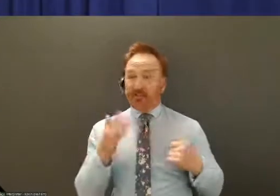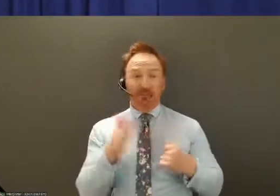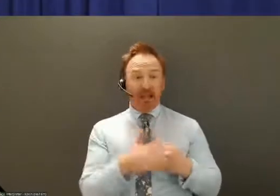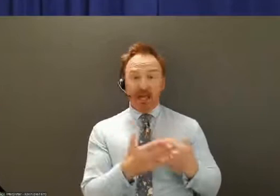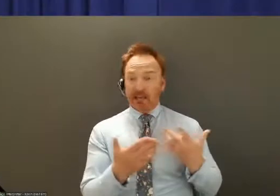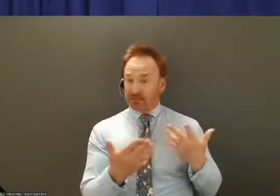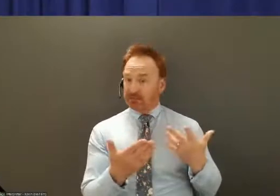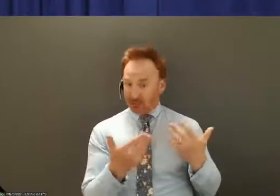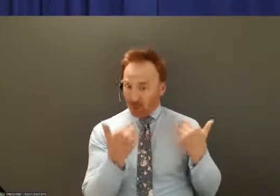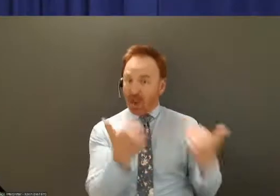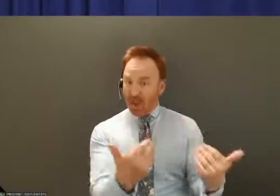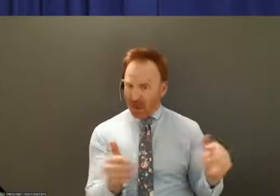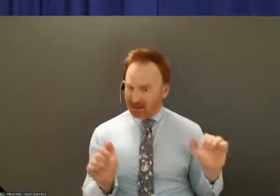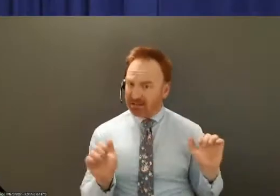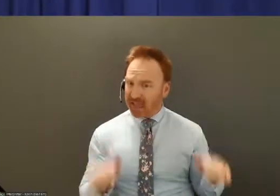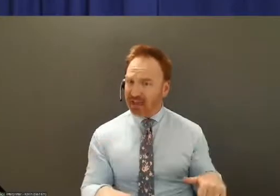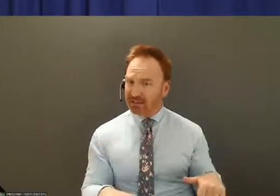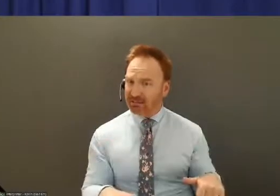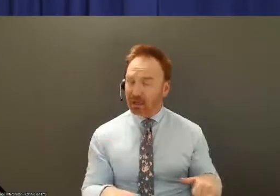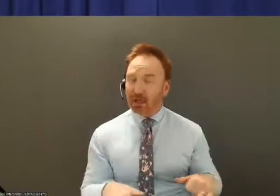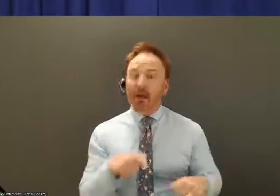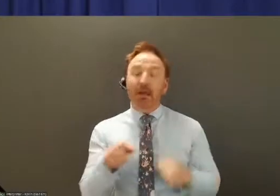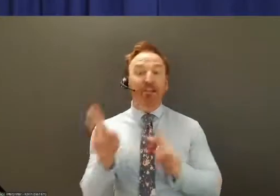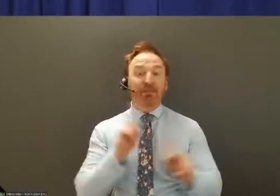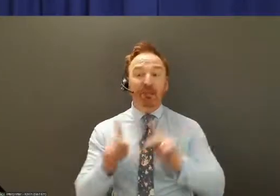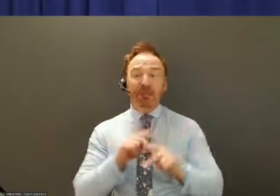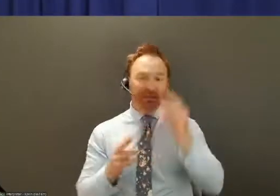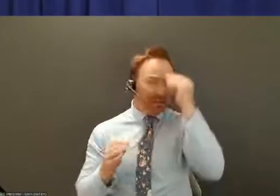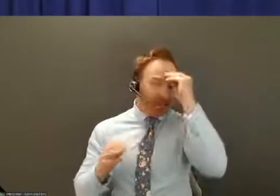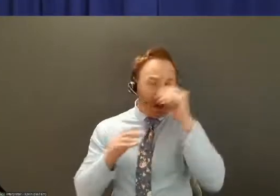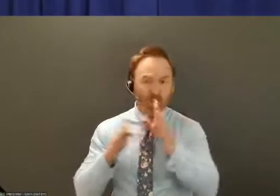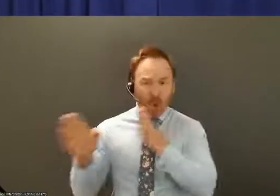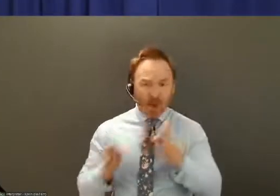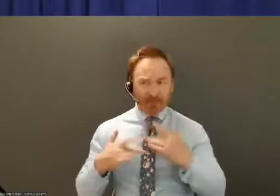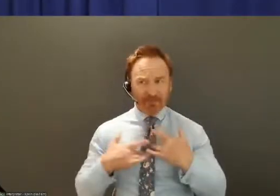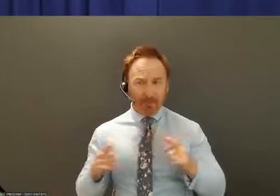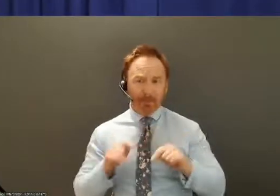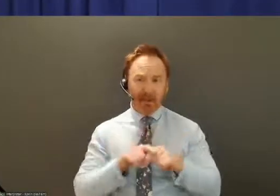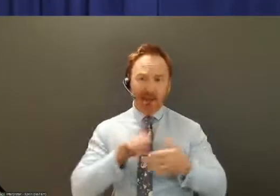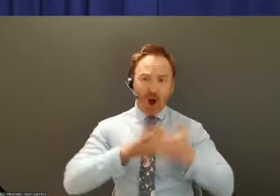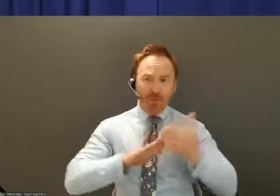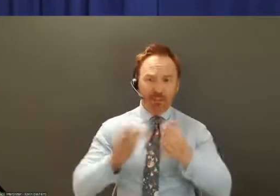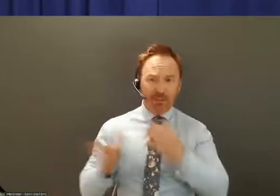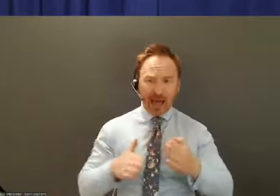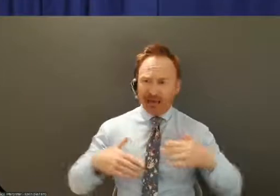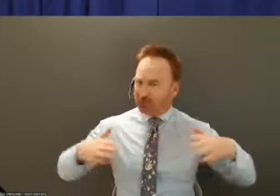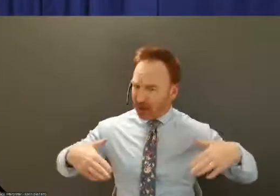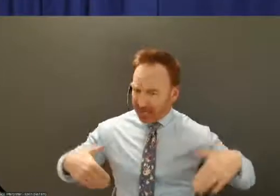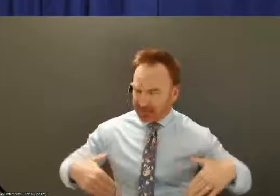"I got my shot, now it's your turn". From Chief Bill.